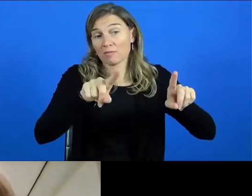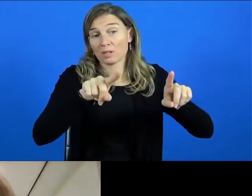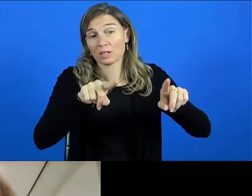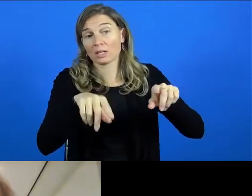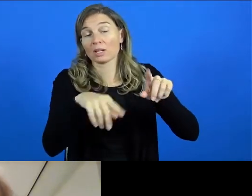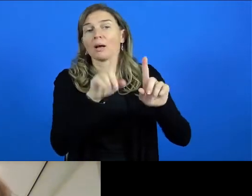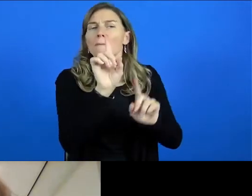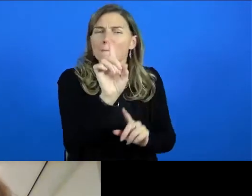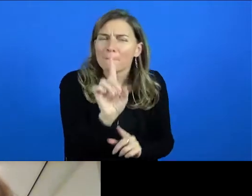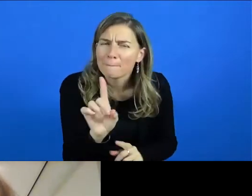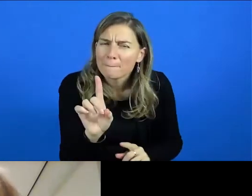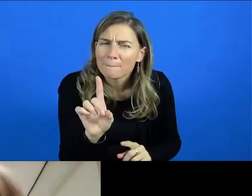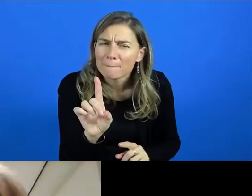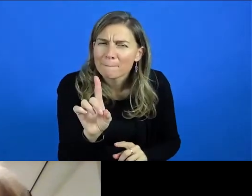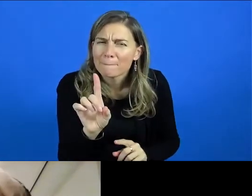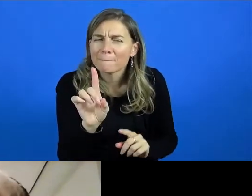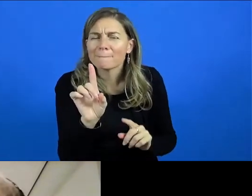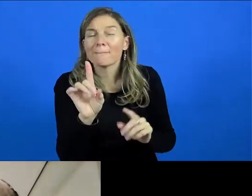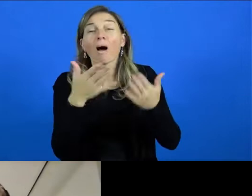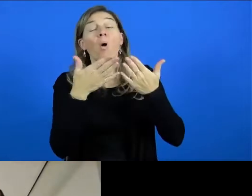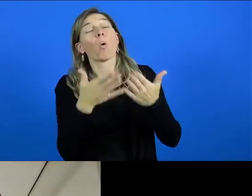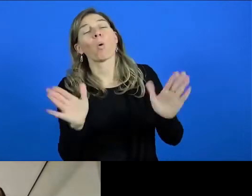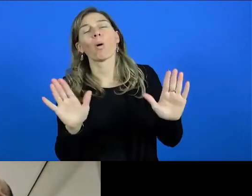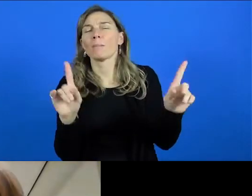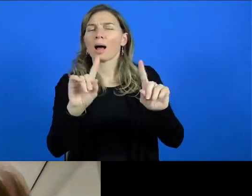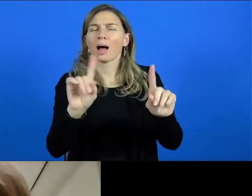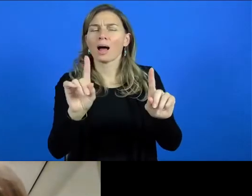but not completely, because if you work at the Commission